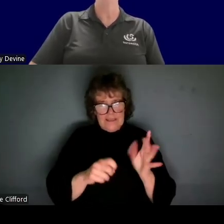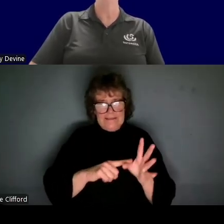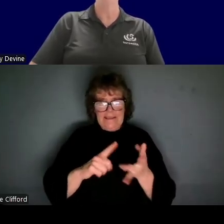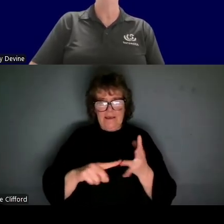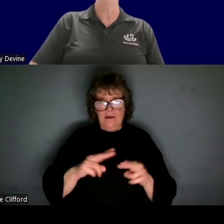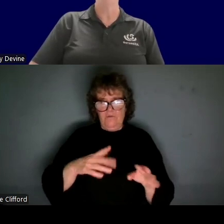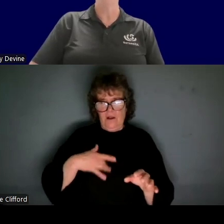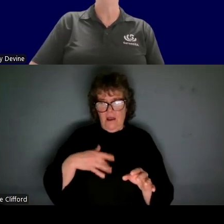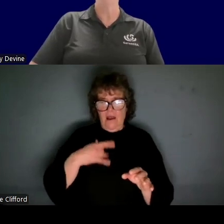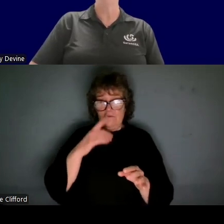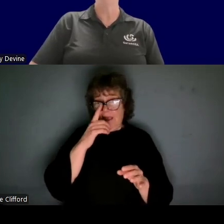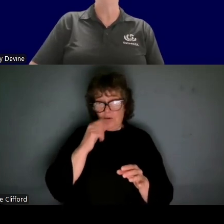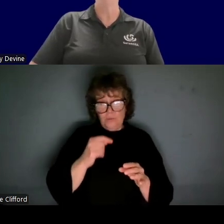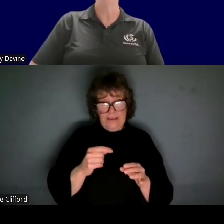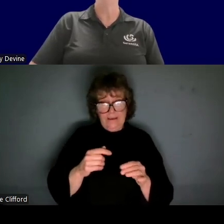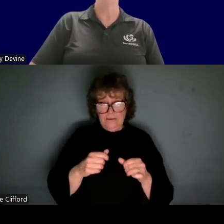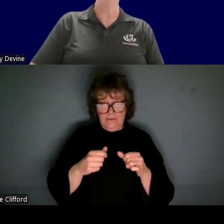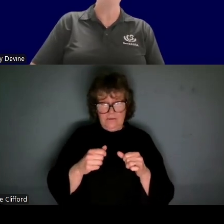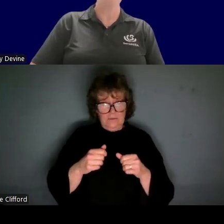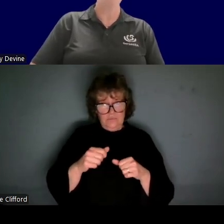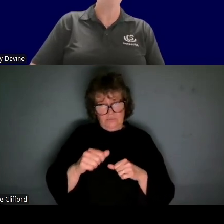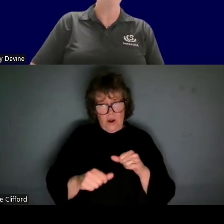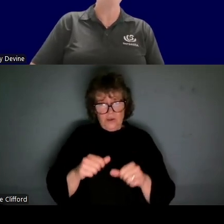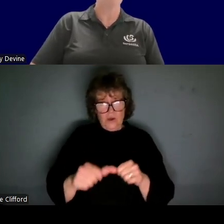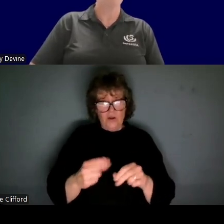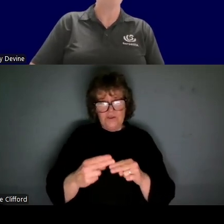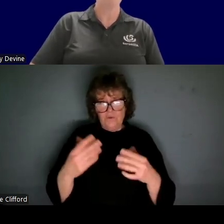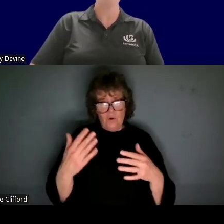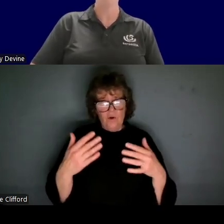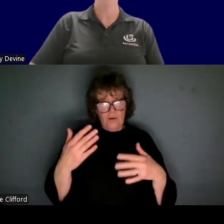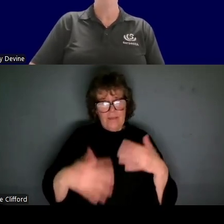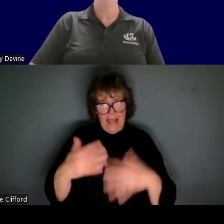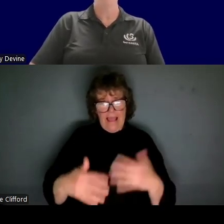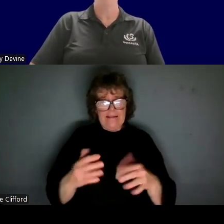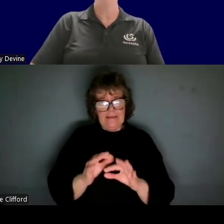pain and discomfort which include a non verbal pain scale, such as the Abbey,